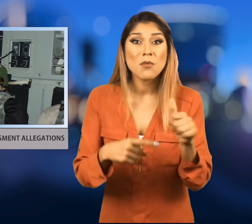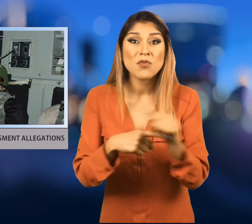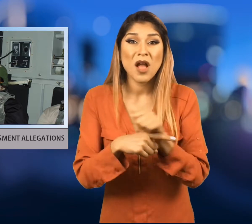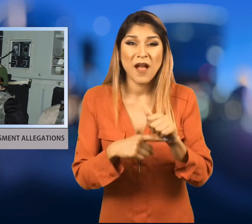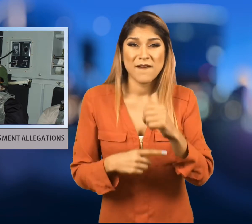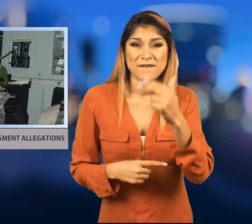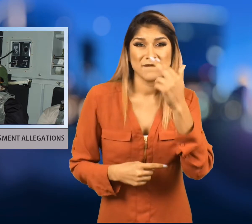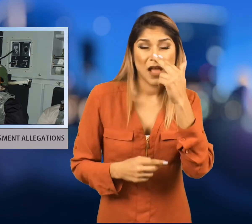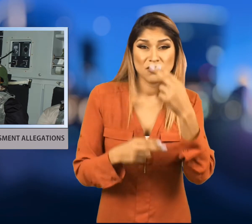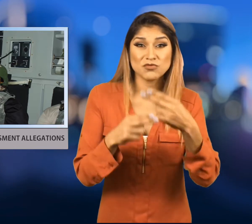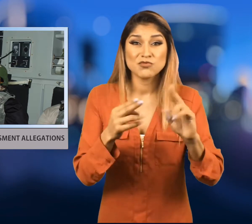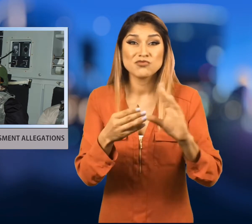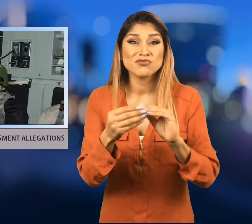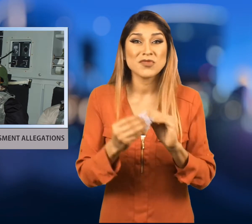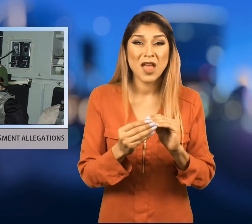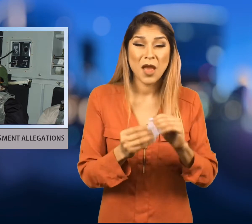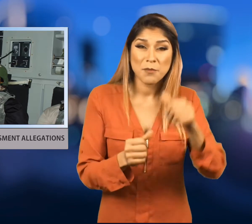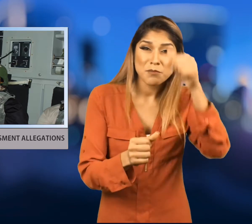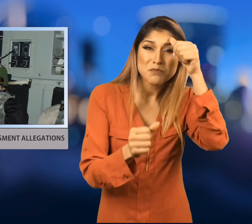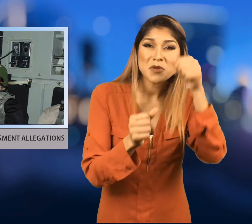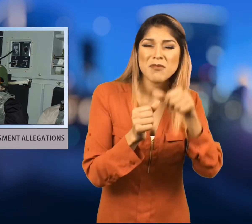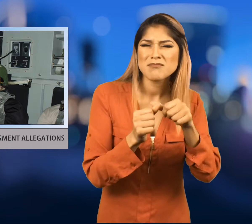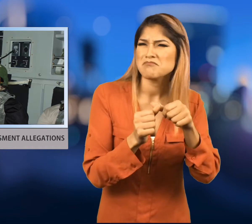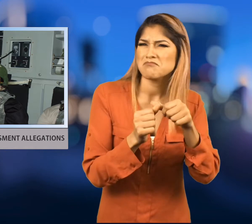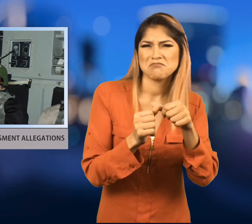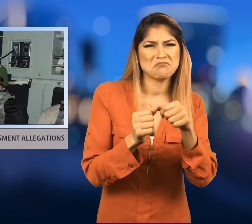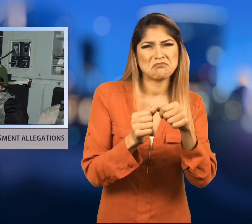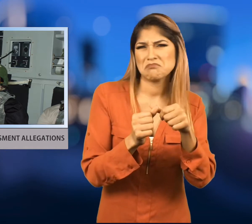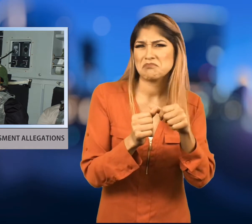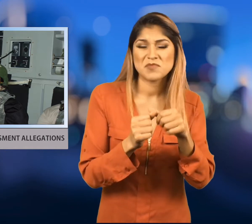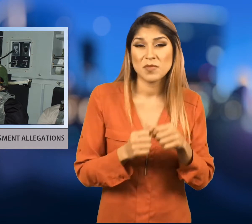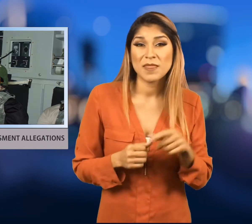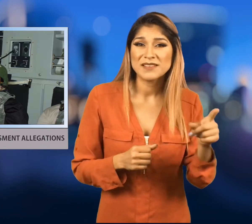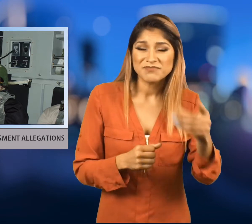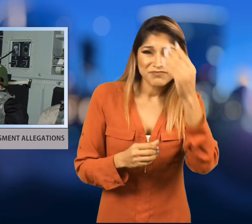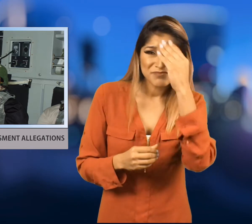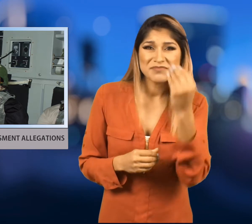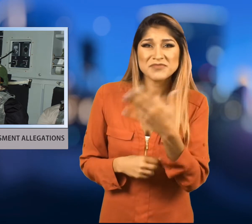remember the skit rehearsal the same way but he said he sends